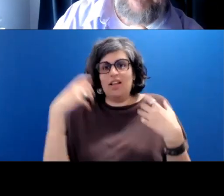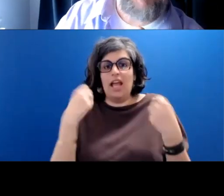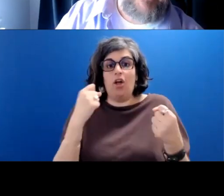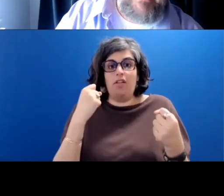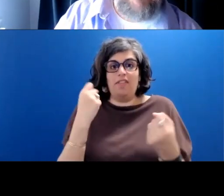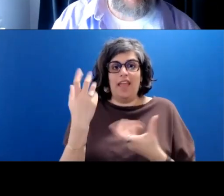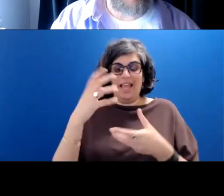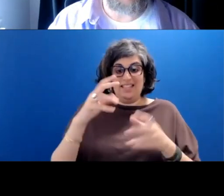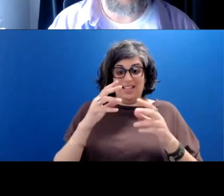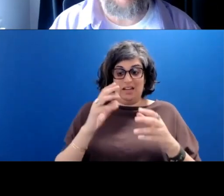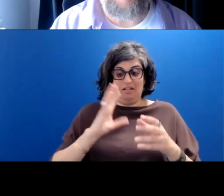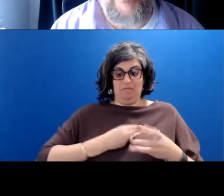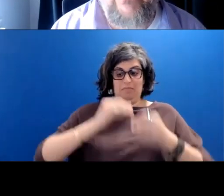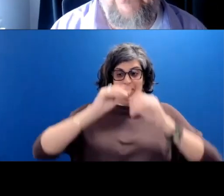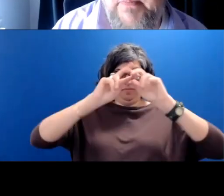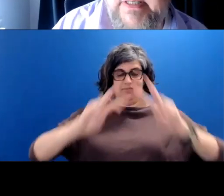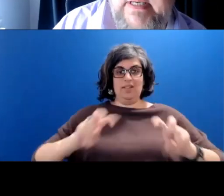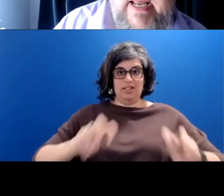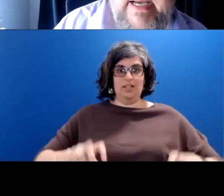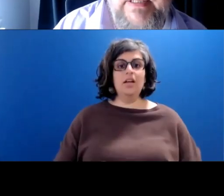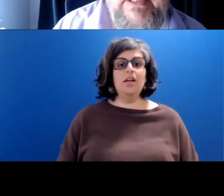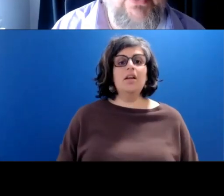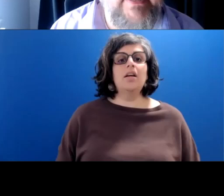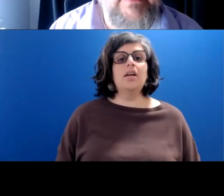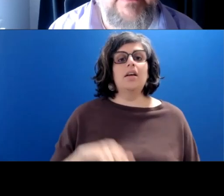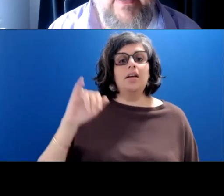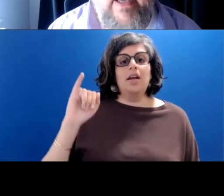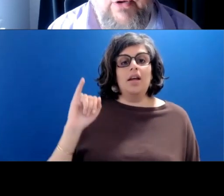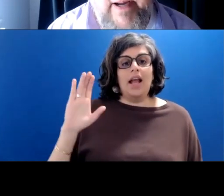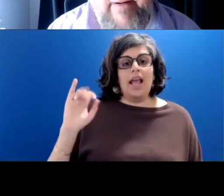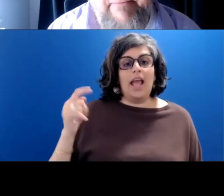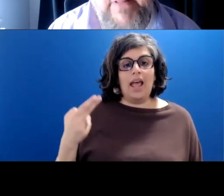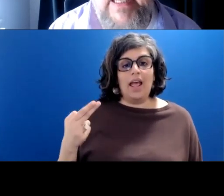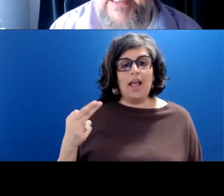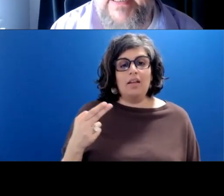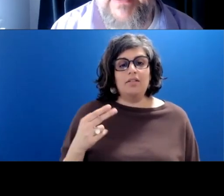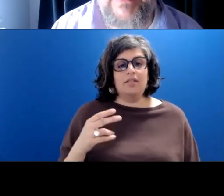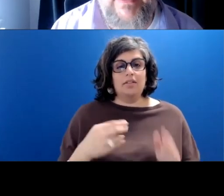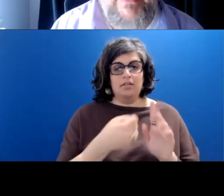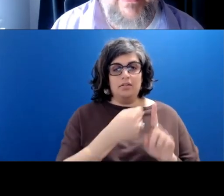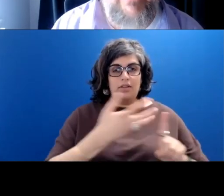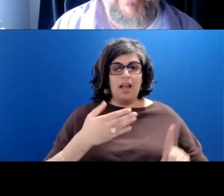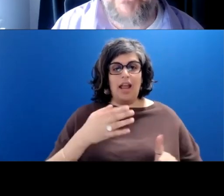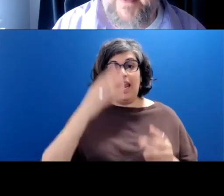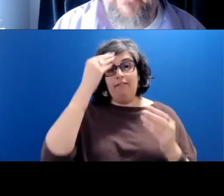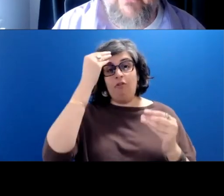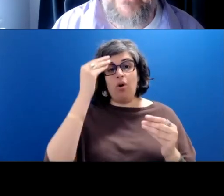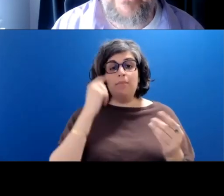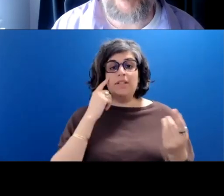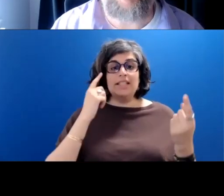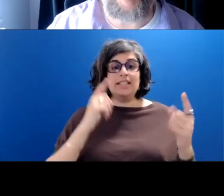ICATH is stands for the Informed Consent Access to Trans Healthcare. It was popular a few years ago